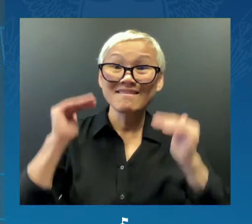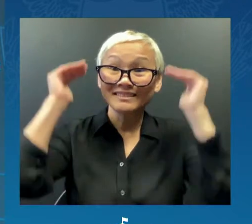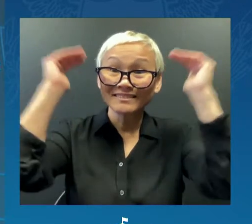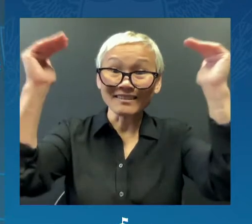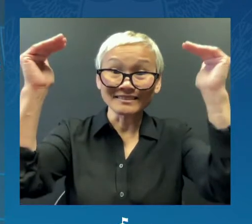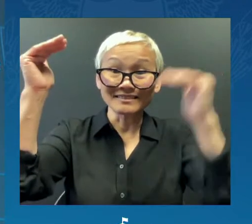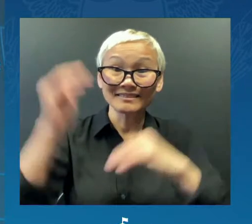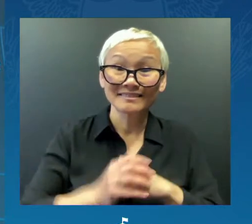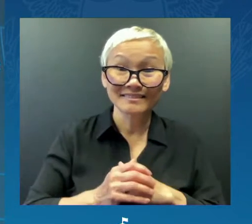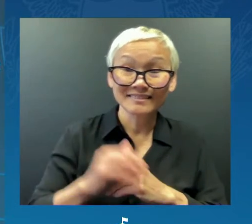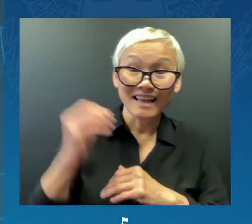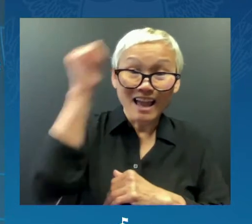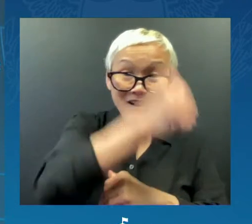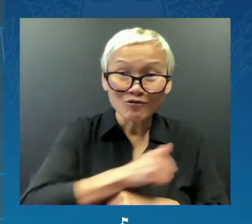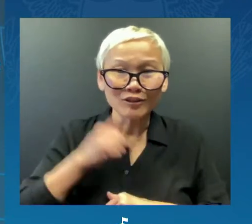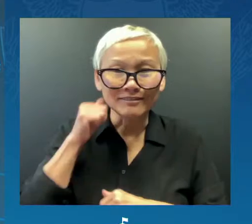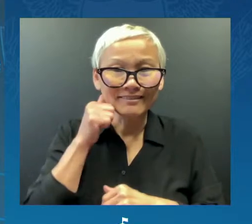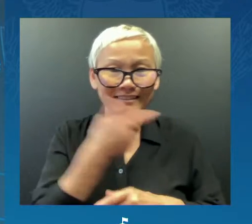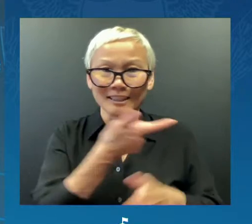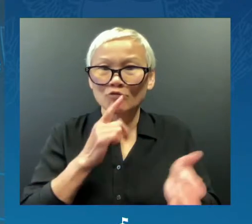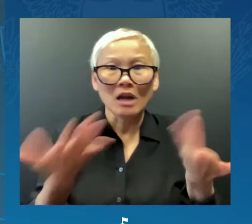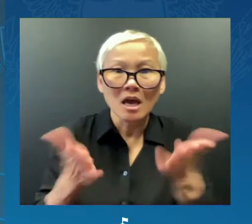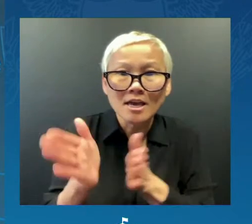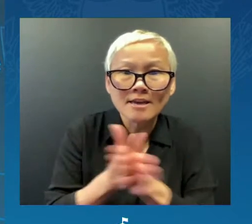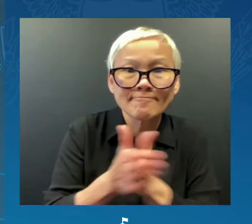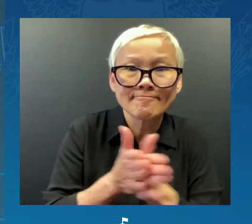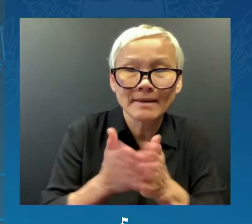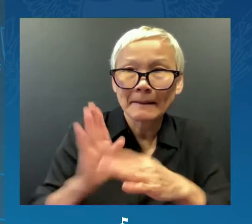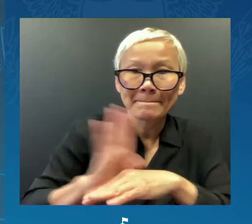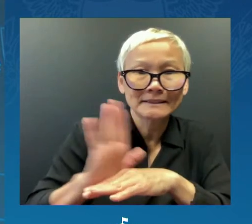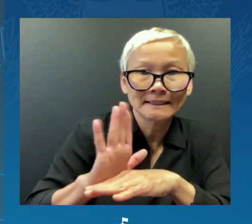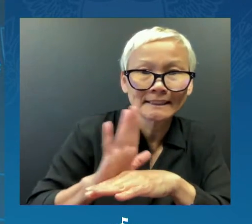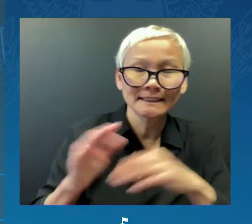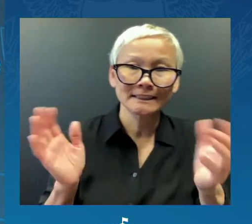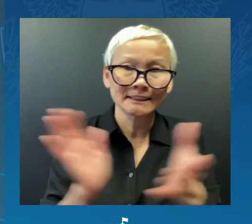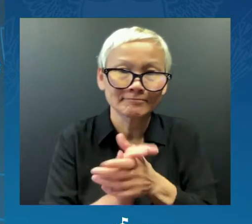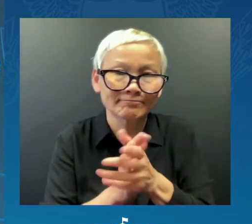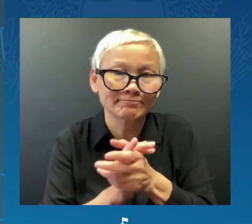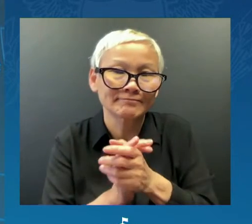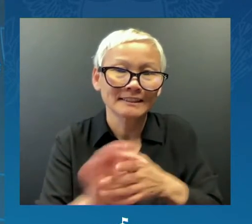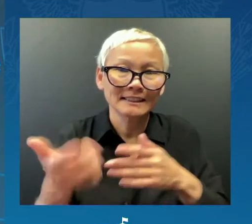From the tech hubs of Cairo and Nairobi, to the incubators of Accra and Cape Town,